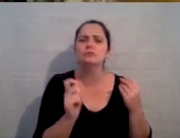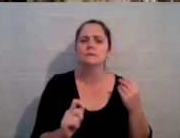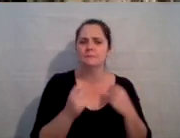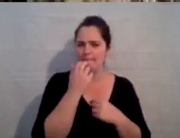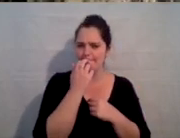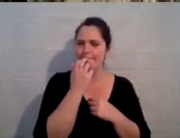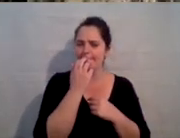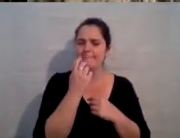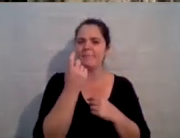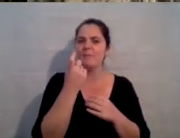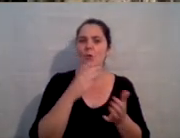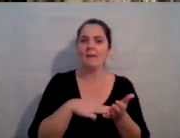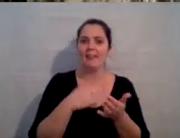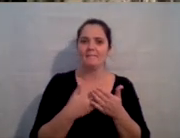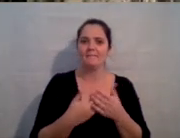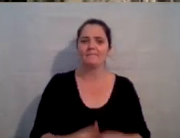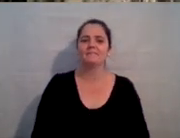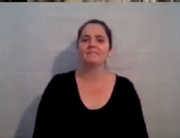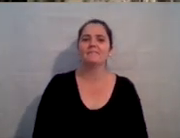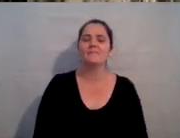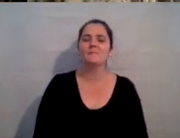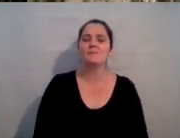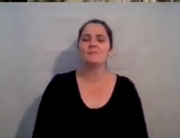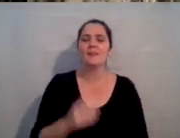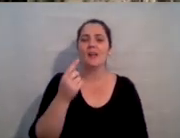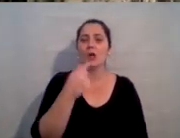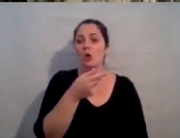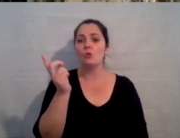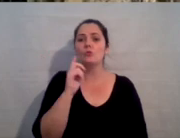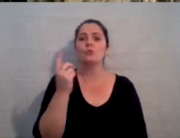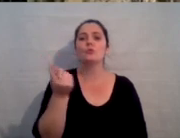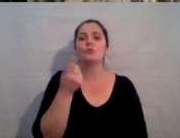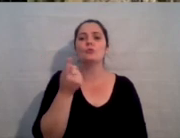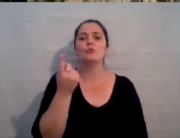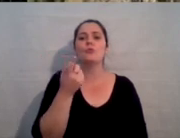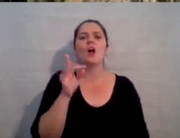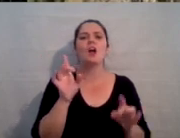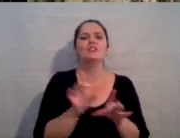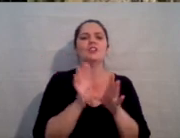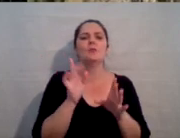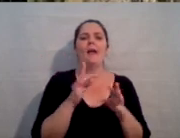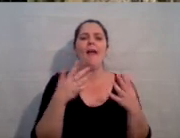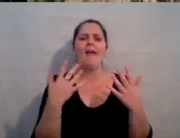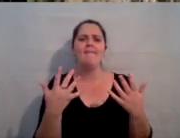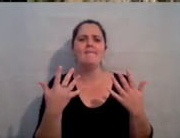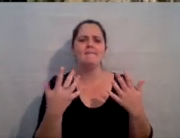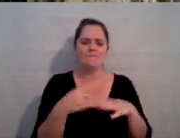Hey and for those of you who have been prone to cutting off hands and feet or heads, always just anchor the body.